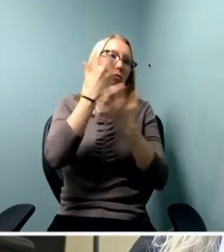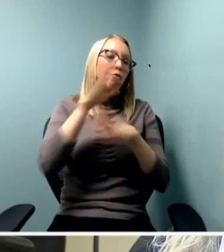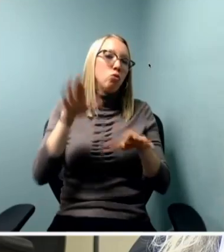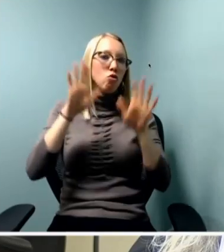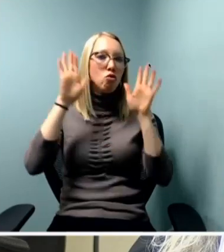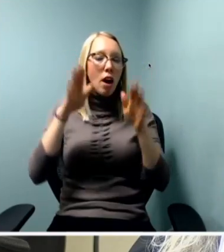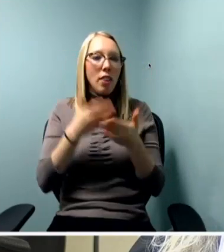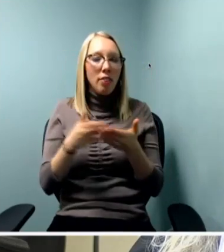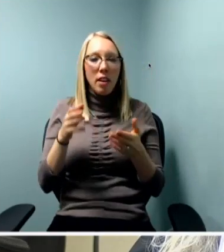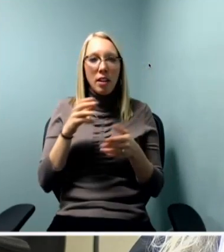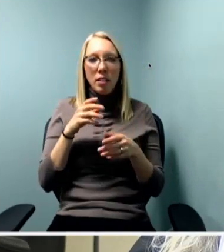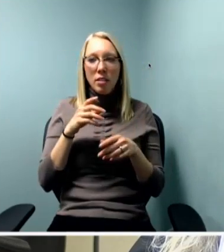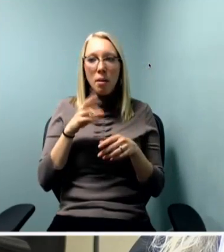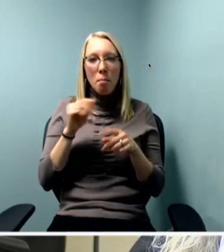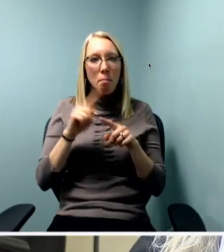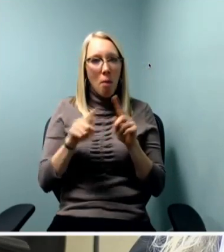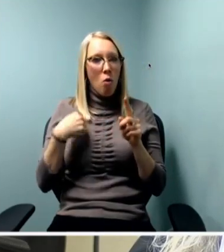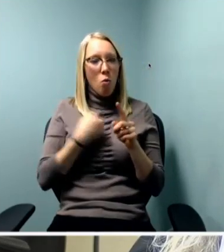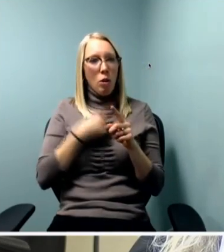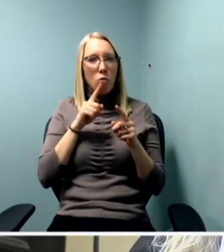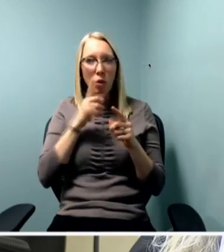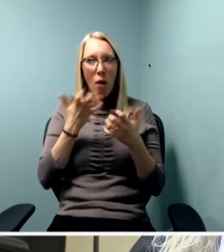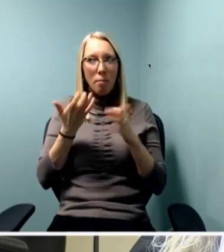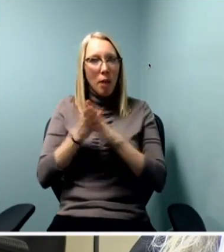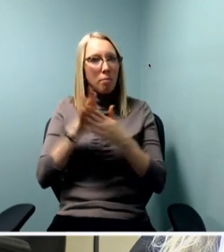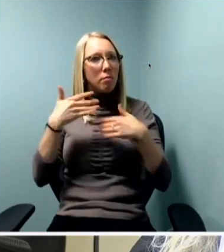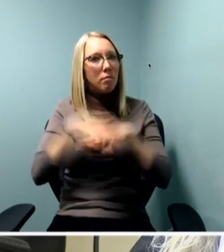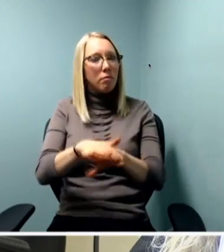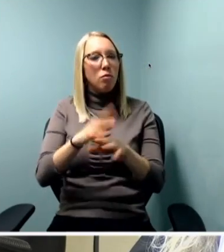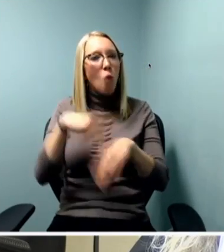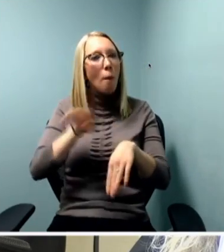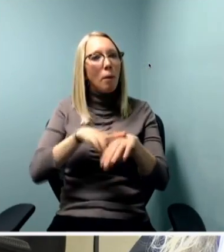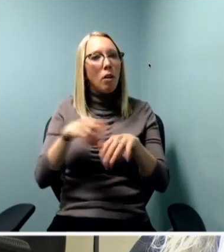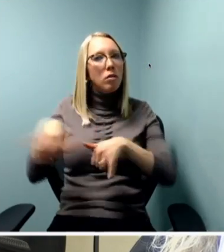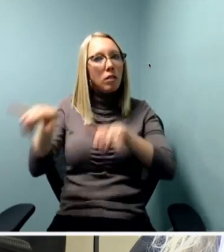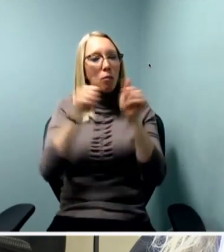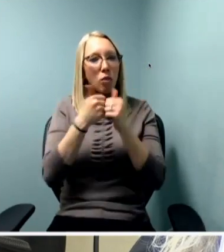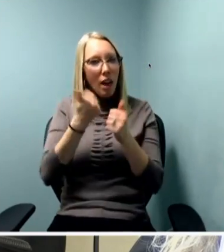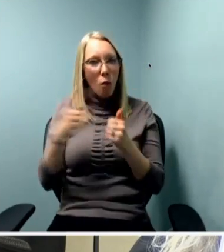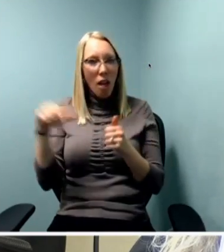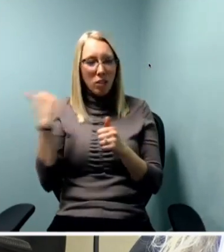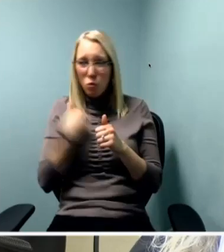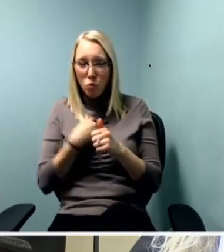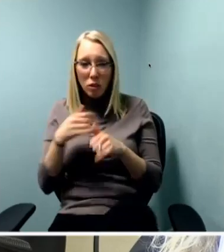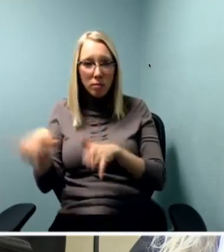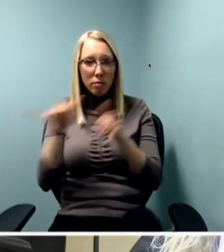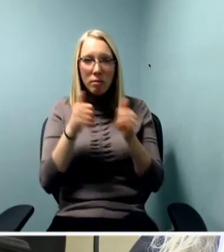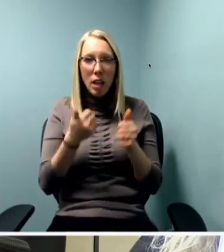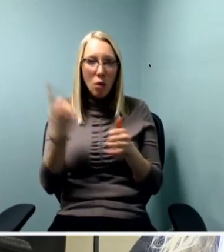which ironically we are just on the spectrum of humanity versus being a whole different group.